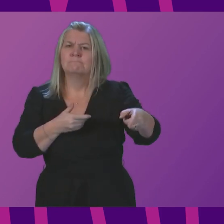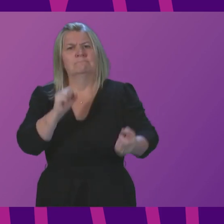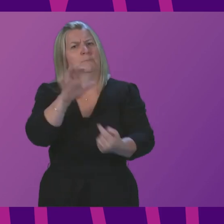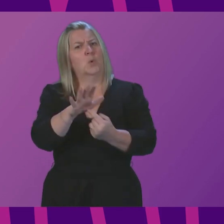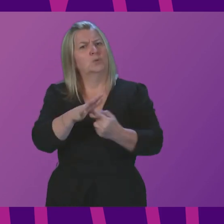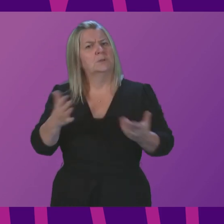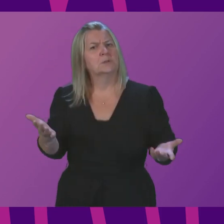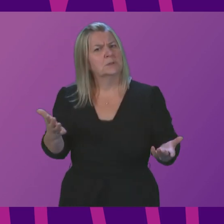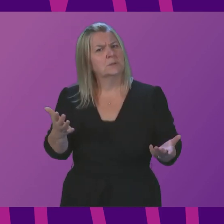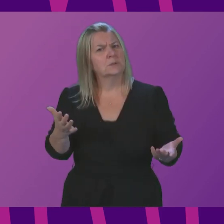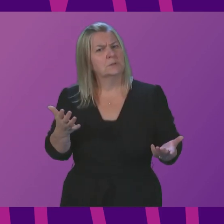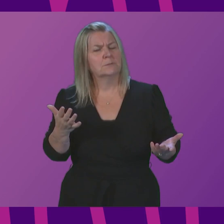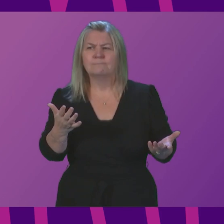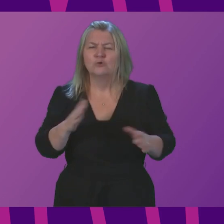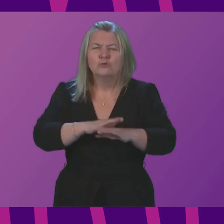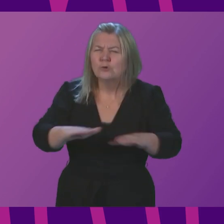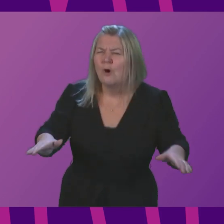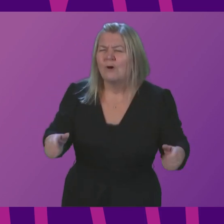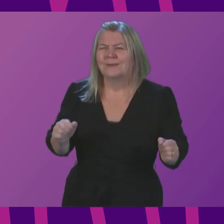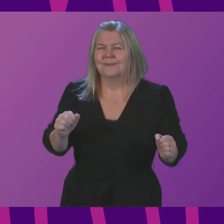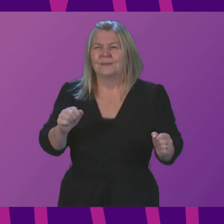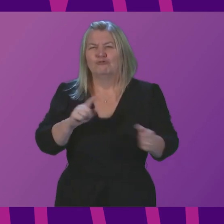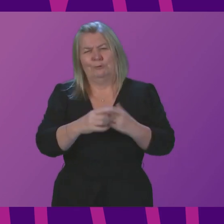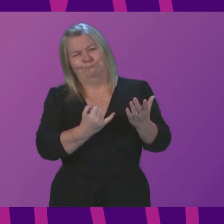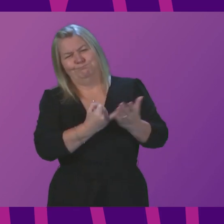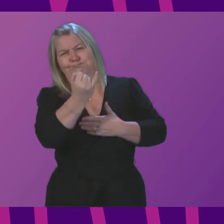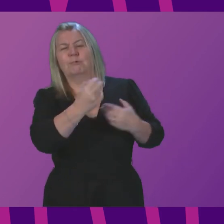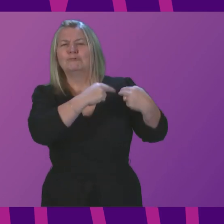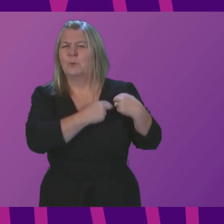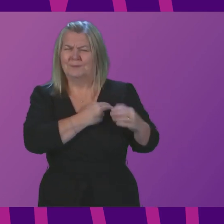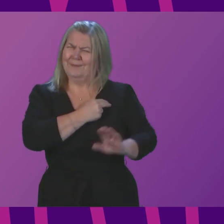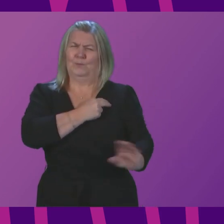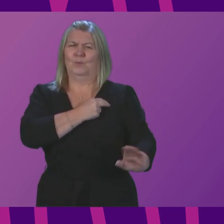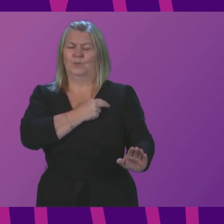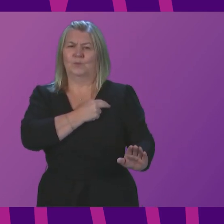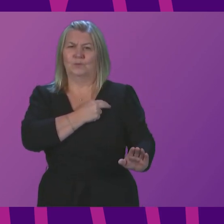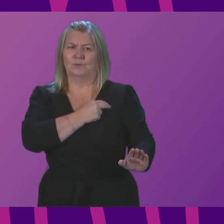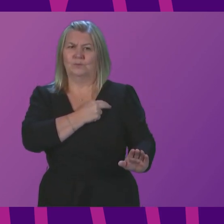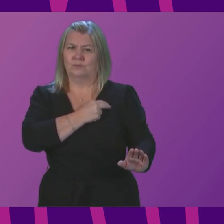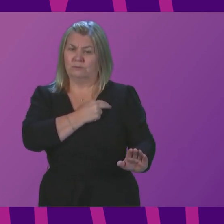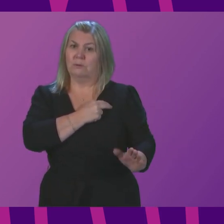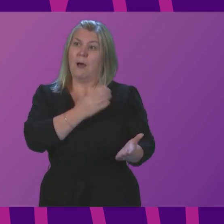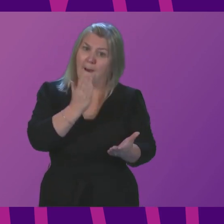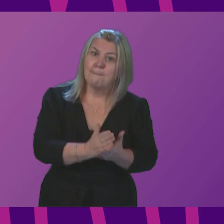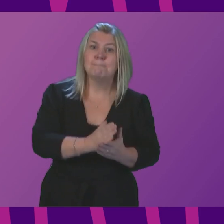and it is not about trying to deny responsibility, to say that real and serious investigation